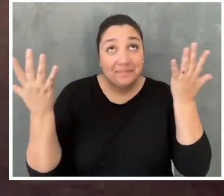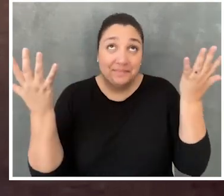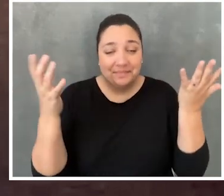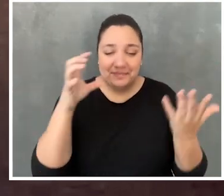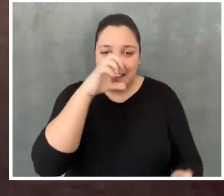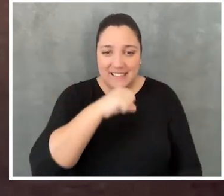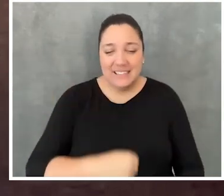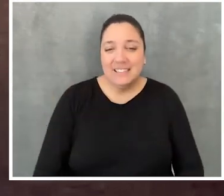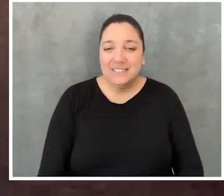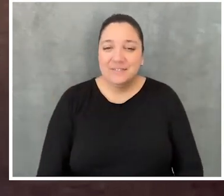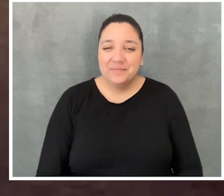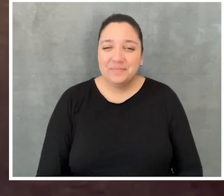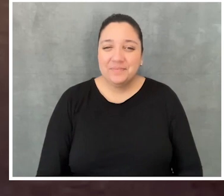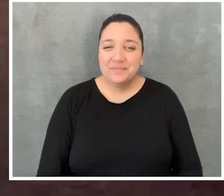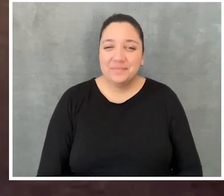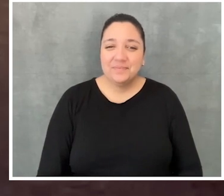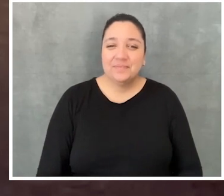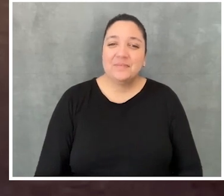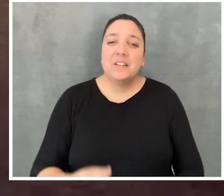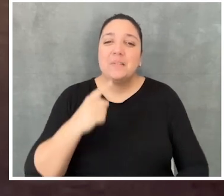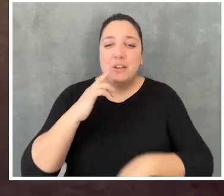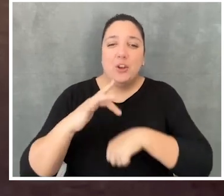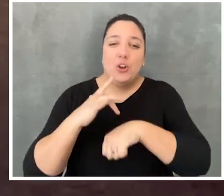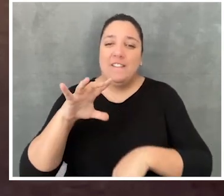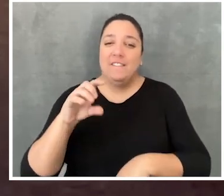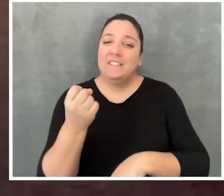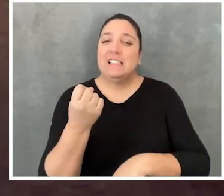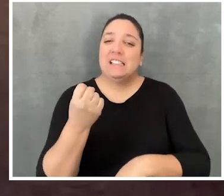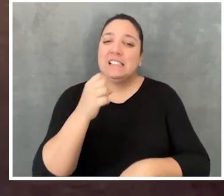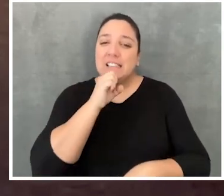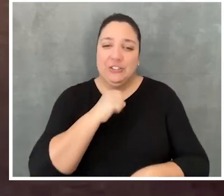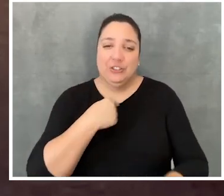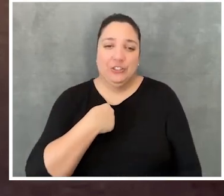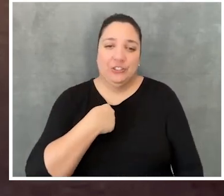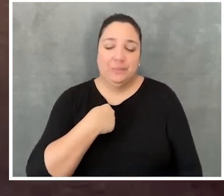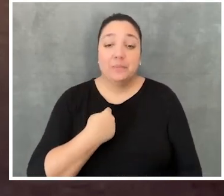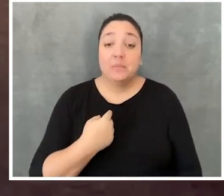And I am in my early 50s. And, Janie, would you like to provide us